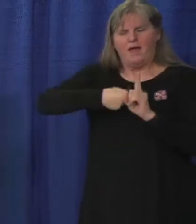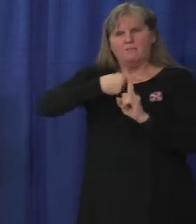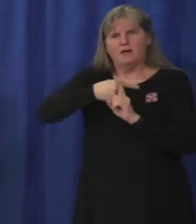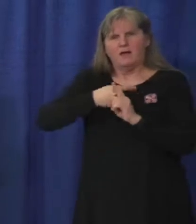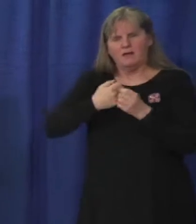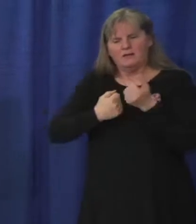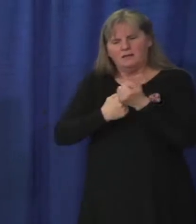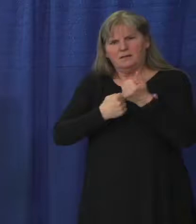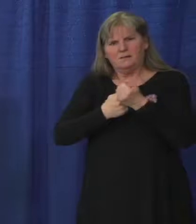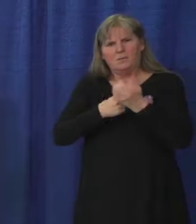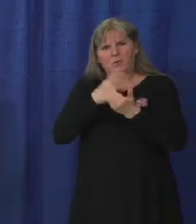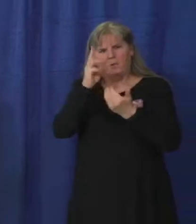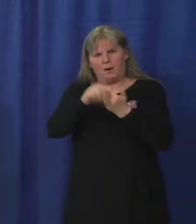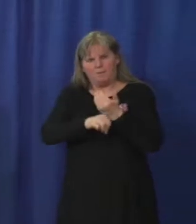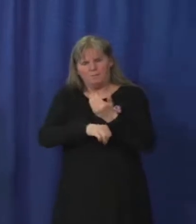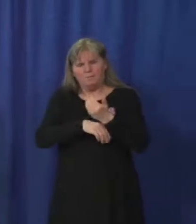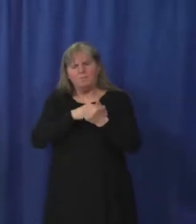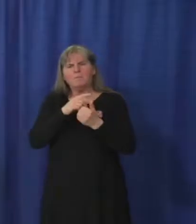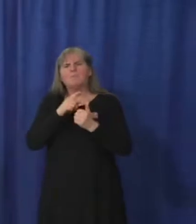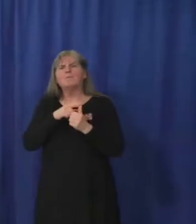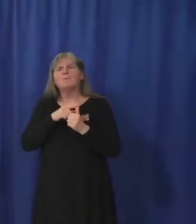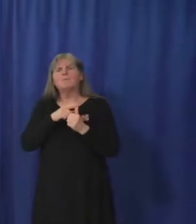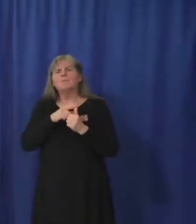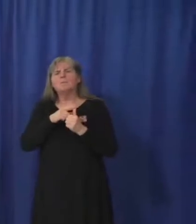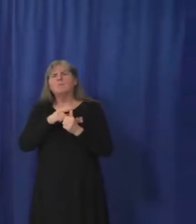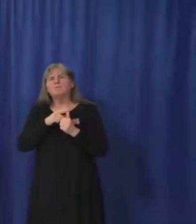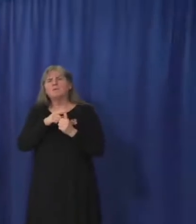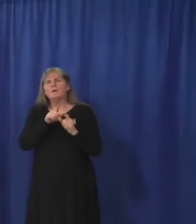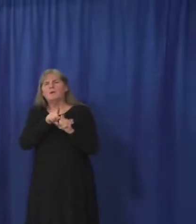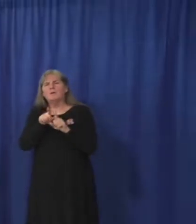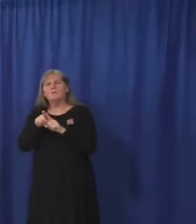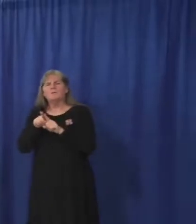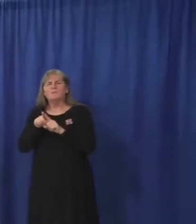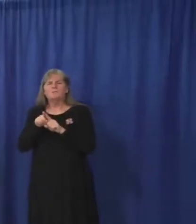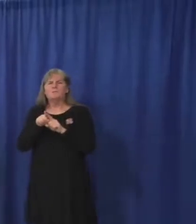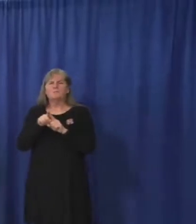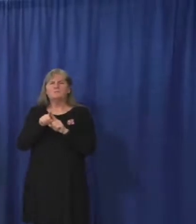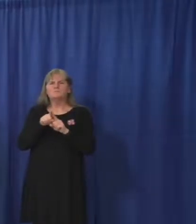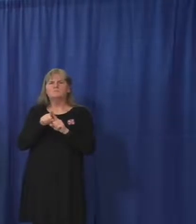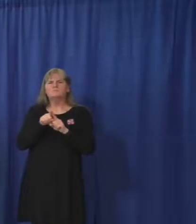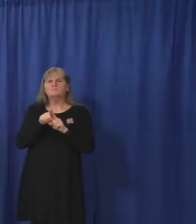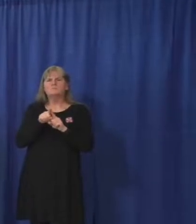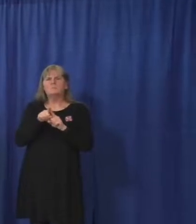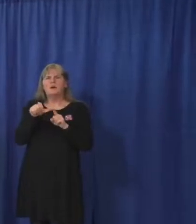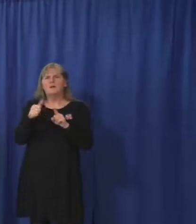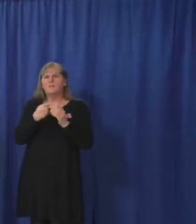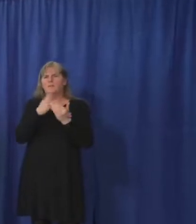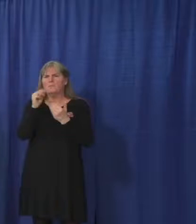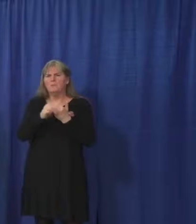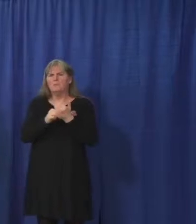then again moving towards the program that we then adapted